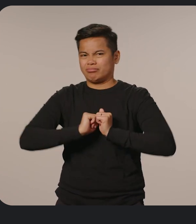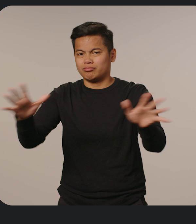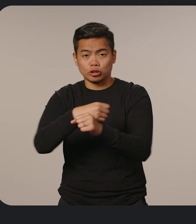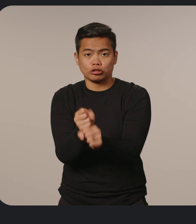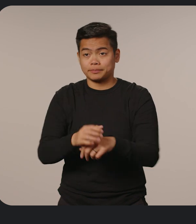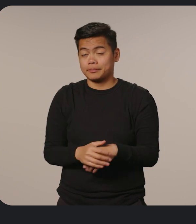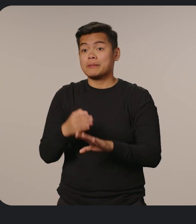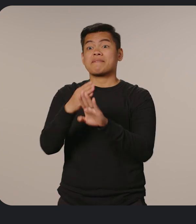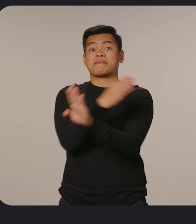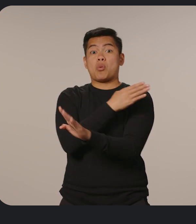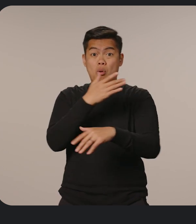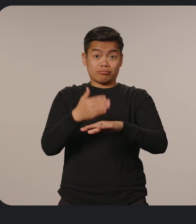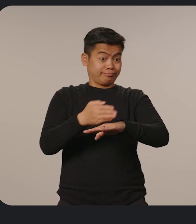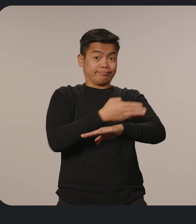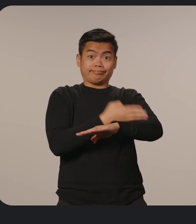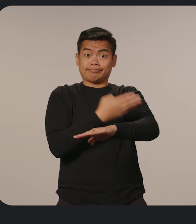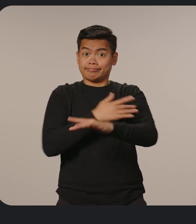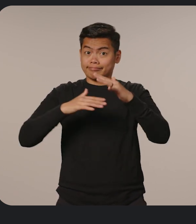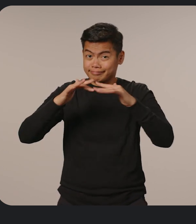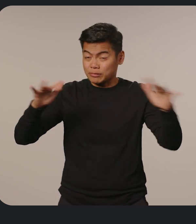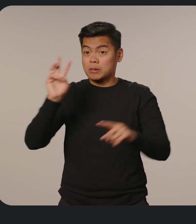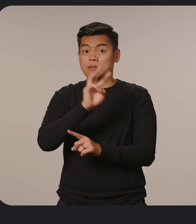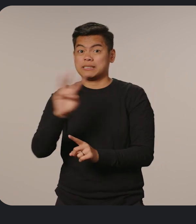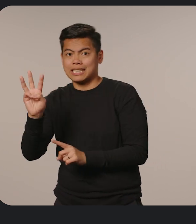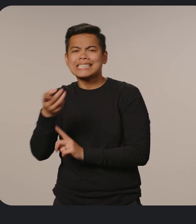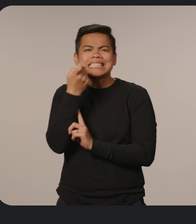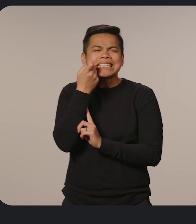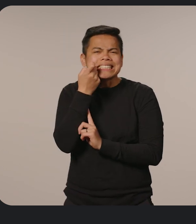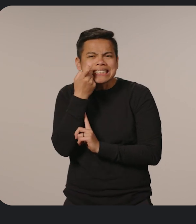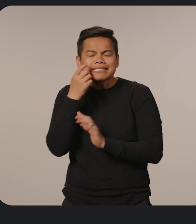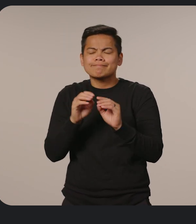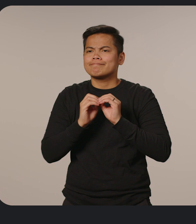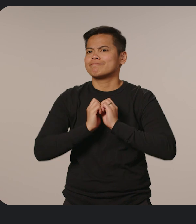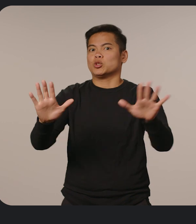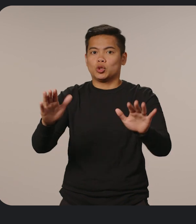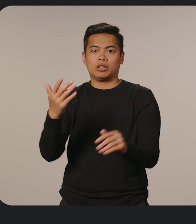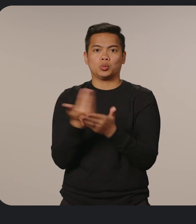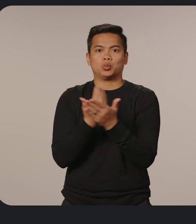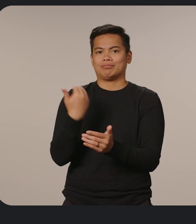Dynamics site pointed to the most recently deployed version of your